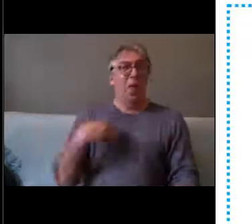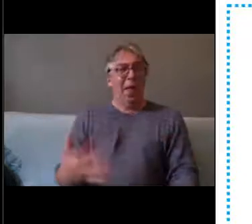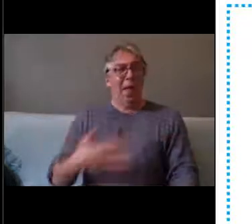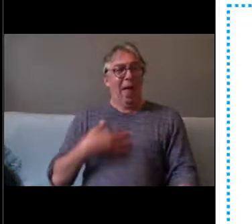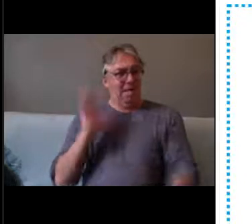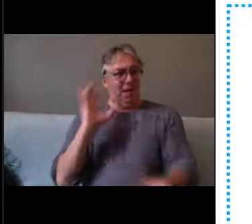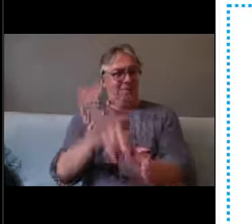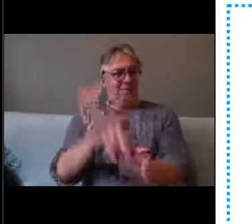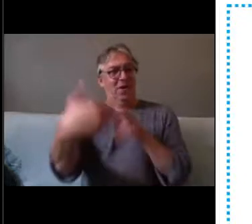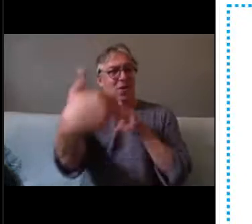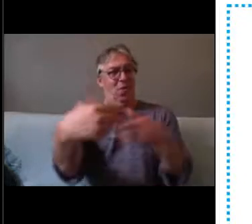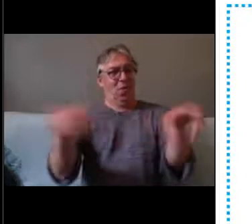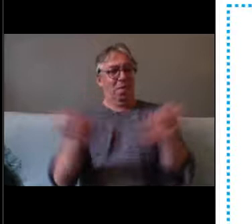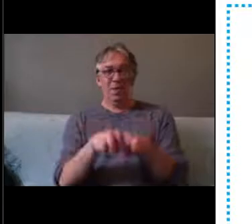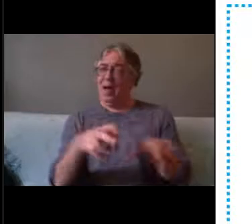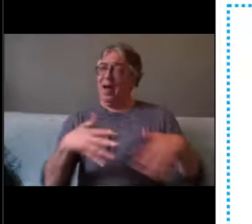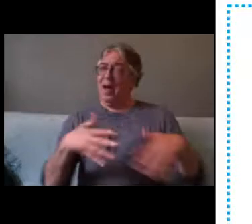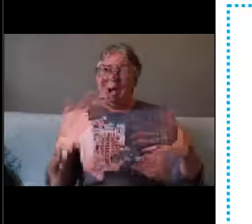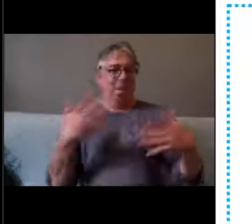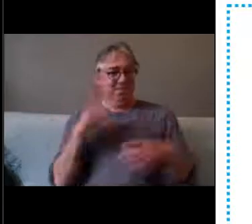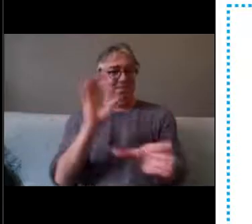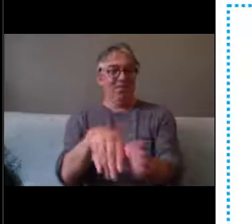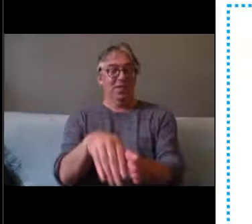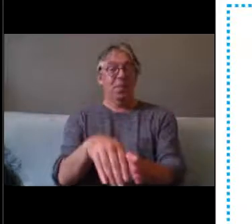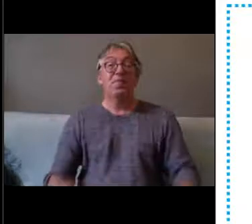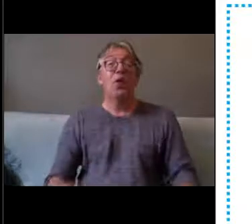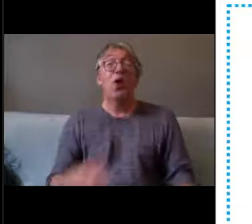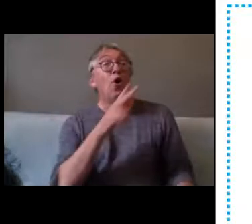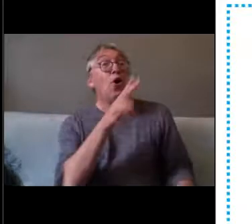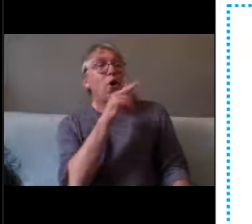Wonderful. We're going to have a conversation to hear